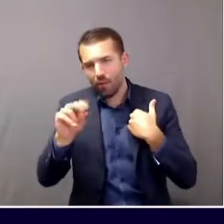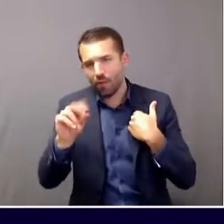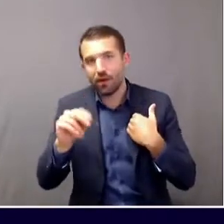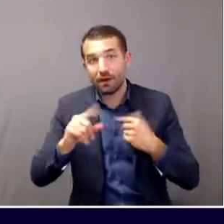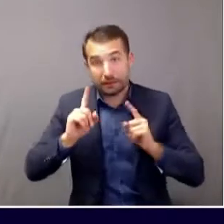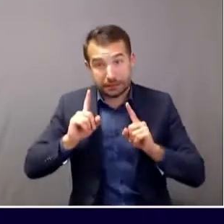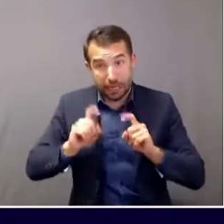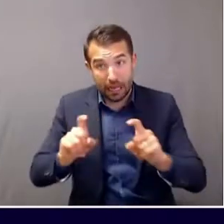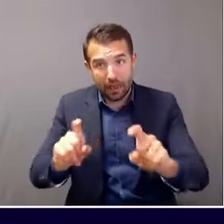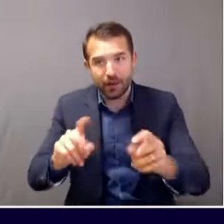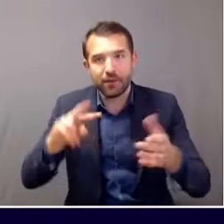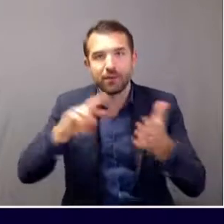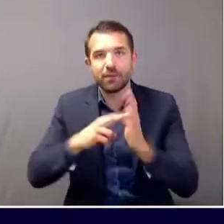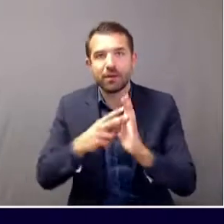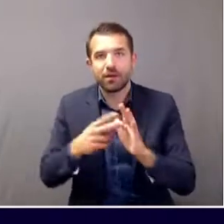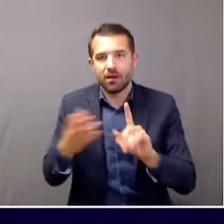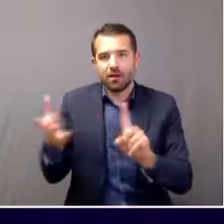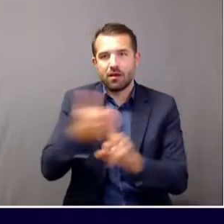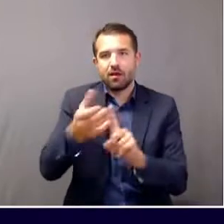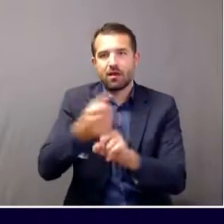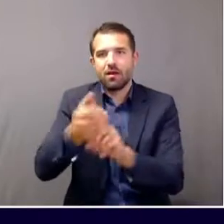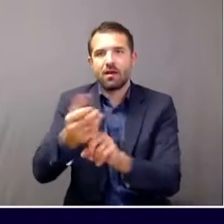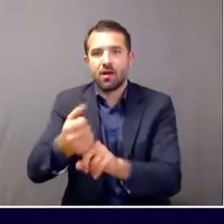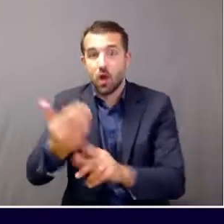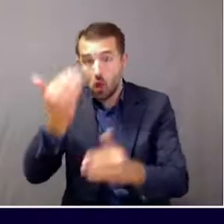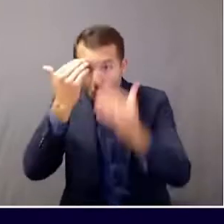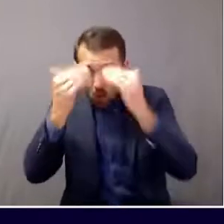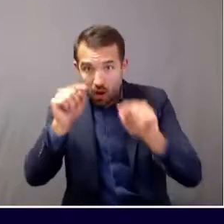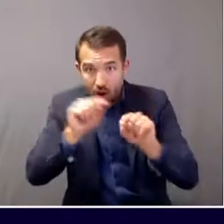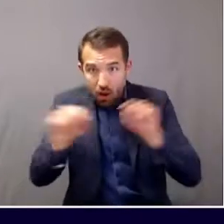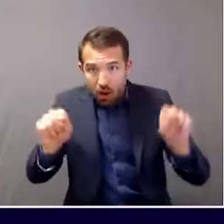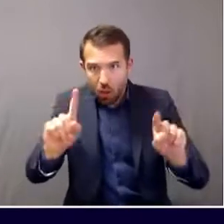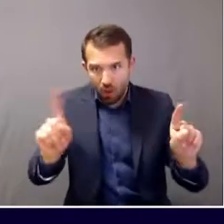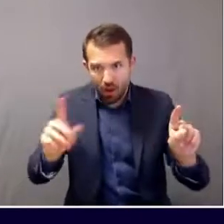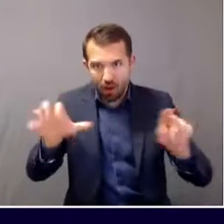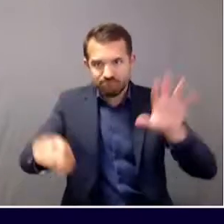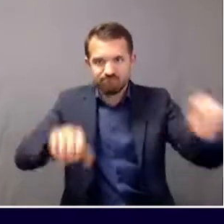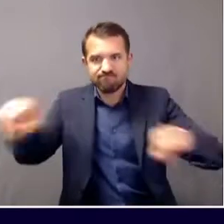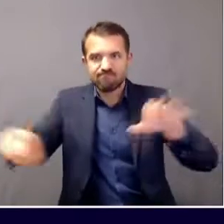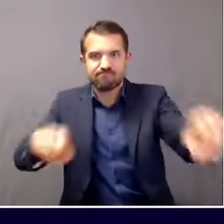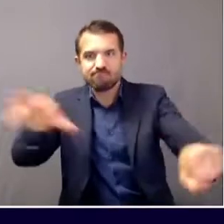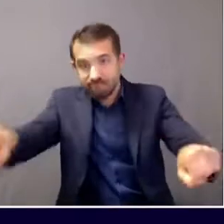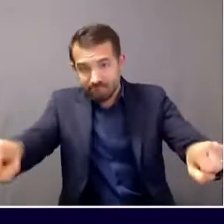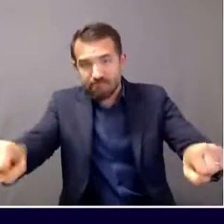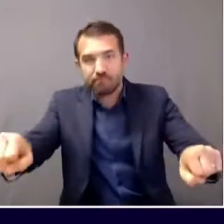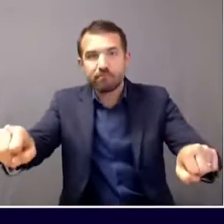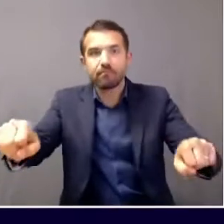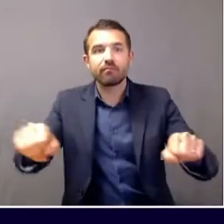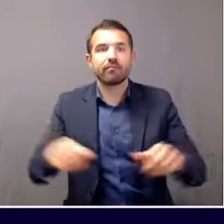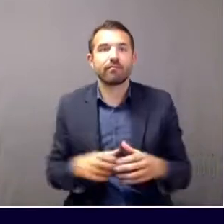early glimpse and can see spikes